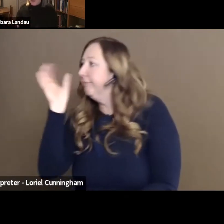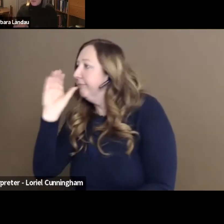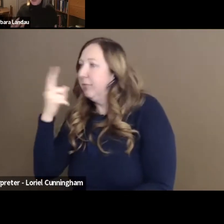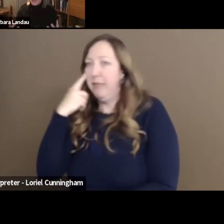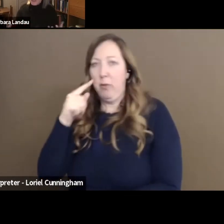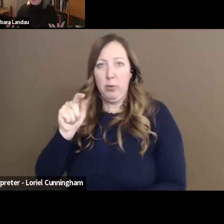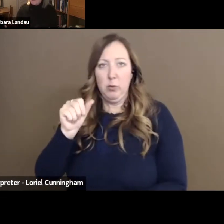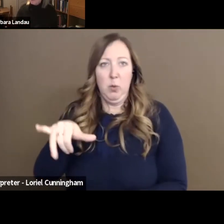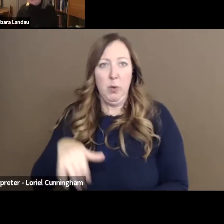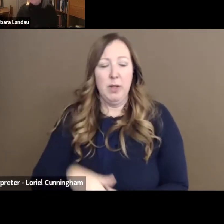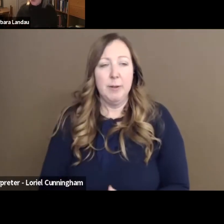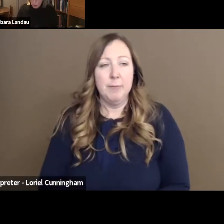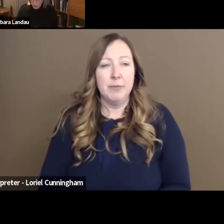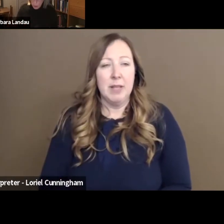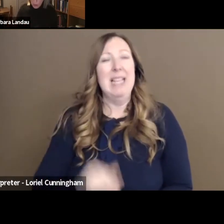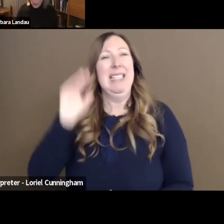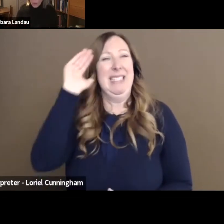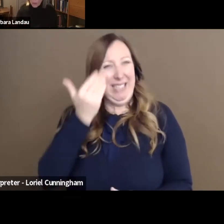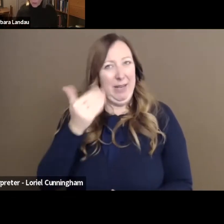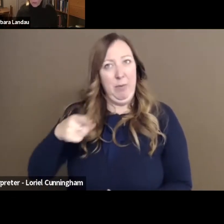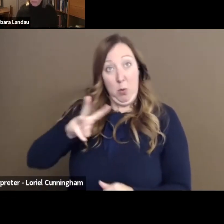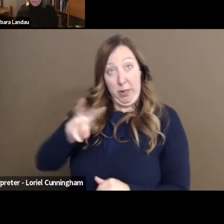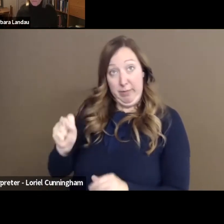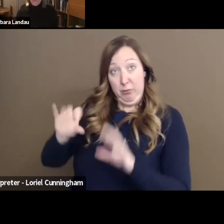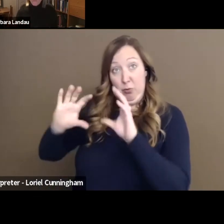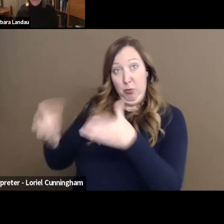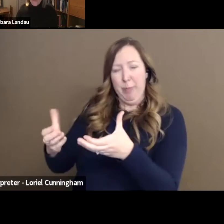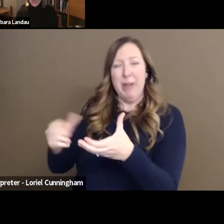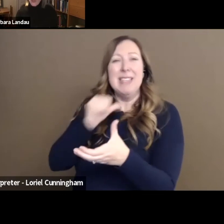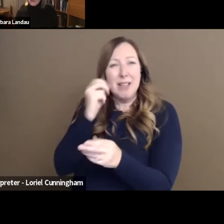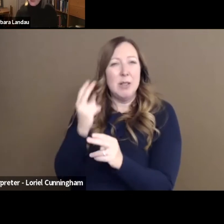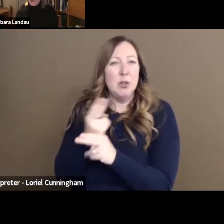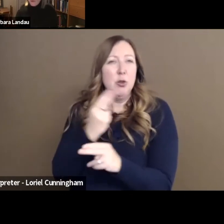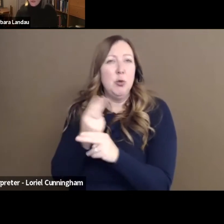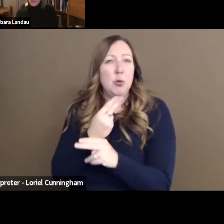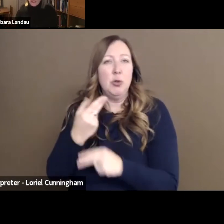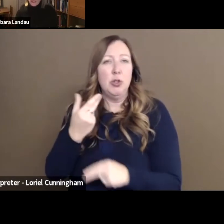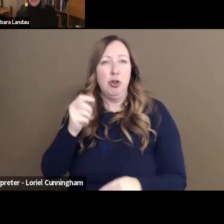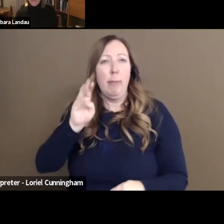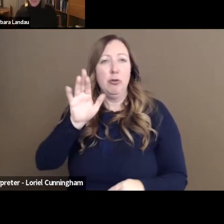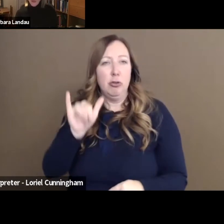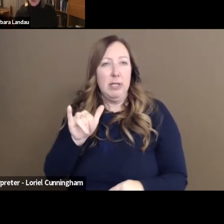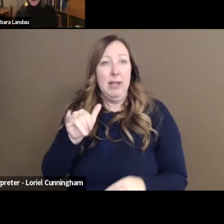it looks like they don't use geometry